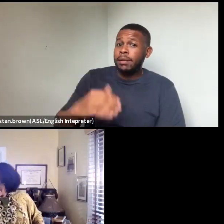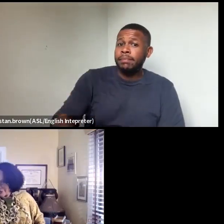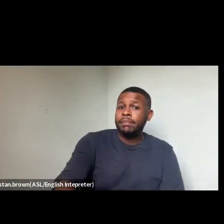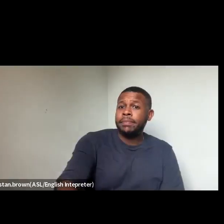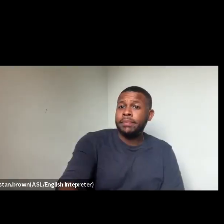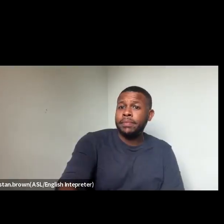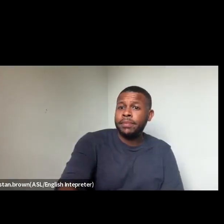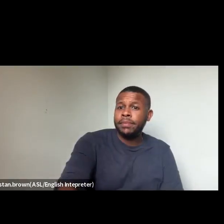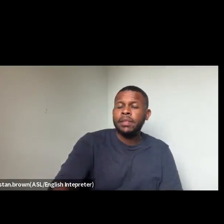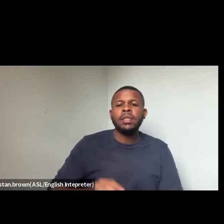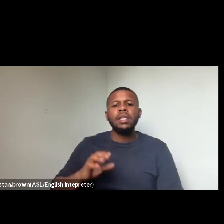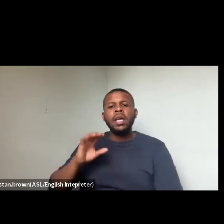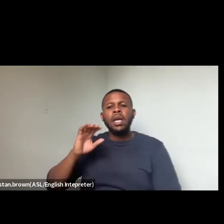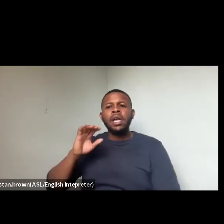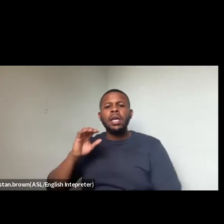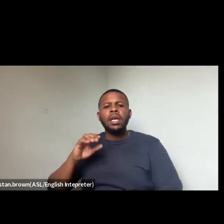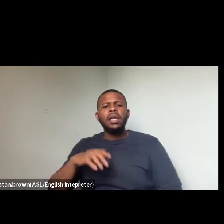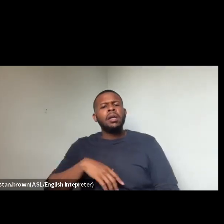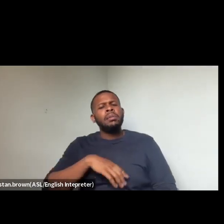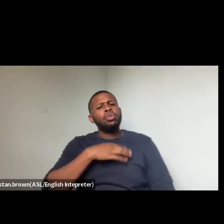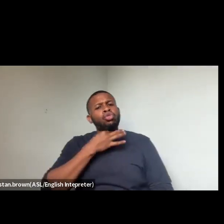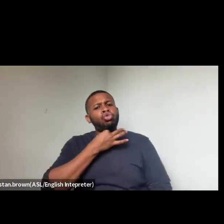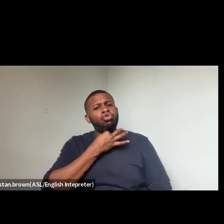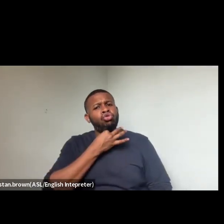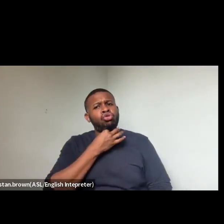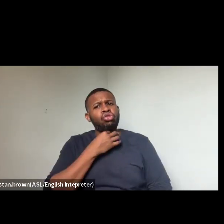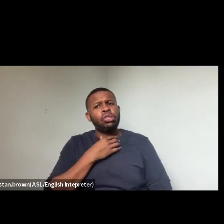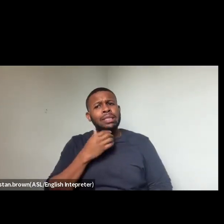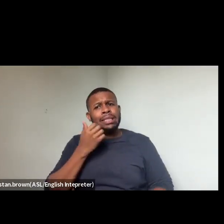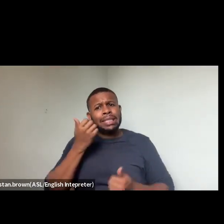now time for us to receive any any questions for Dr. Hughes.